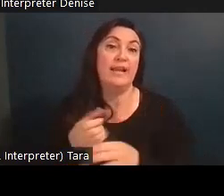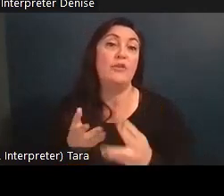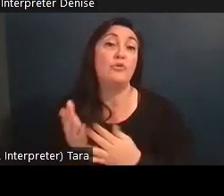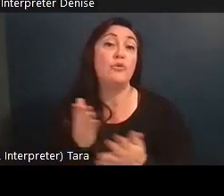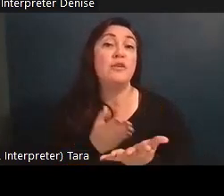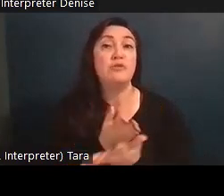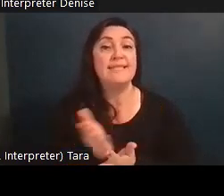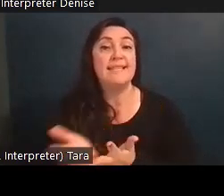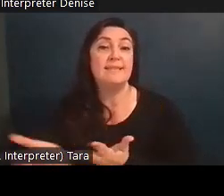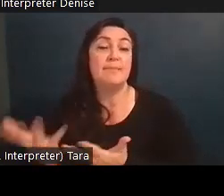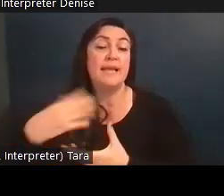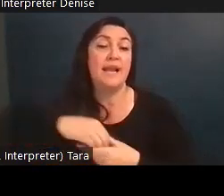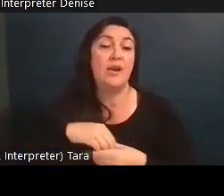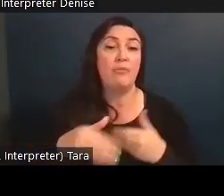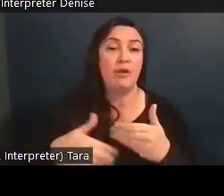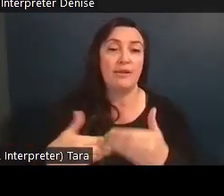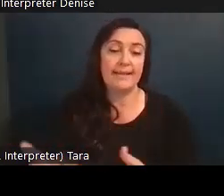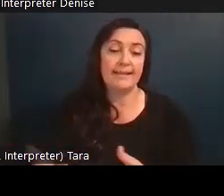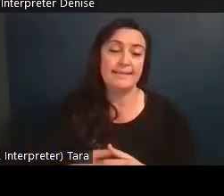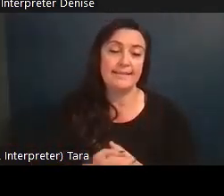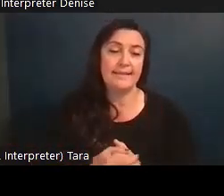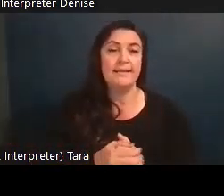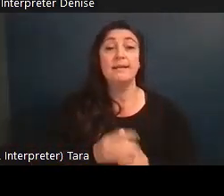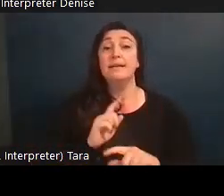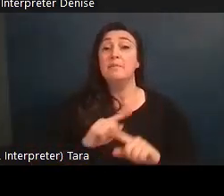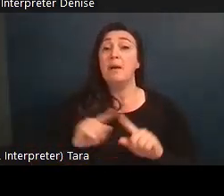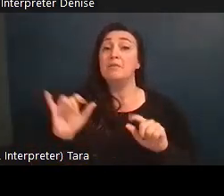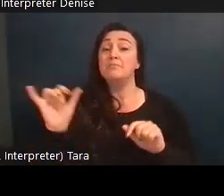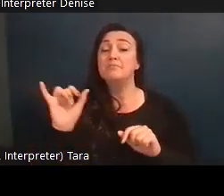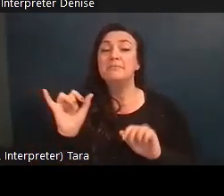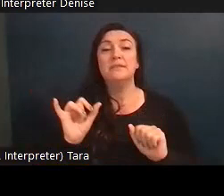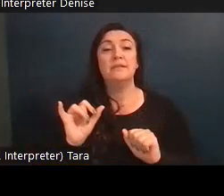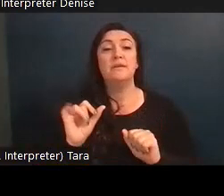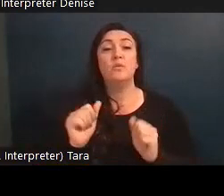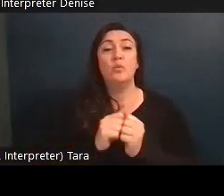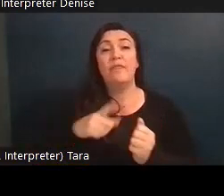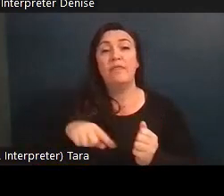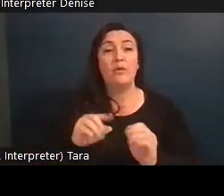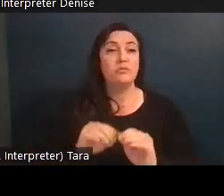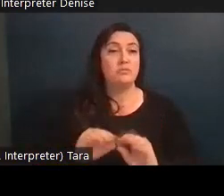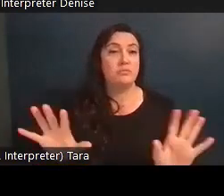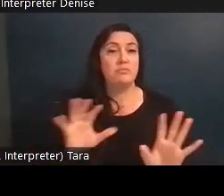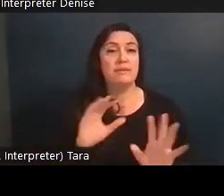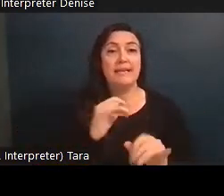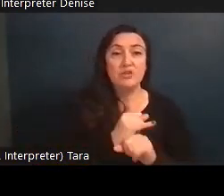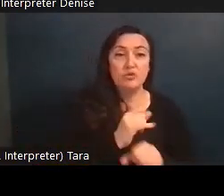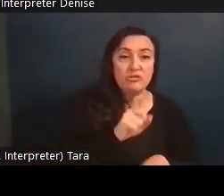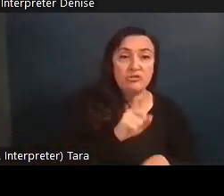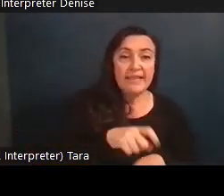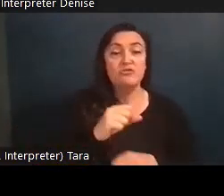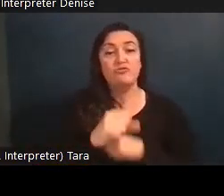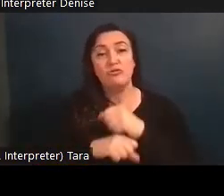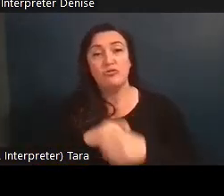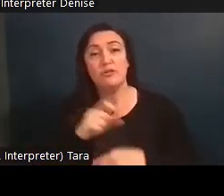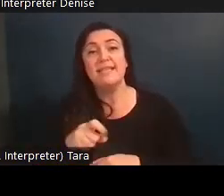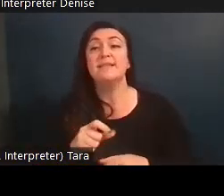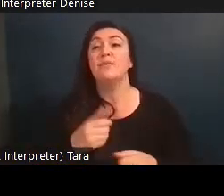But in addition to those really well understood institutional and structural needs, there are methodological needs to support this kind of work.